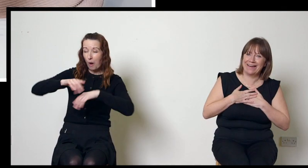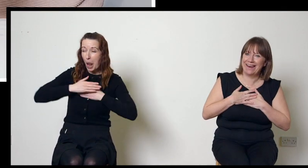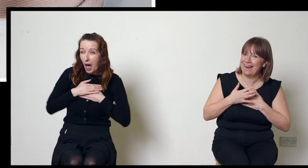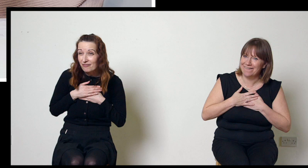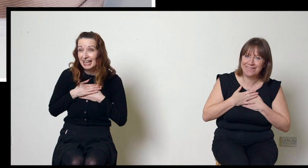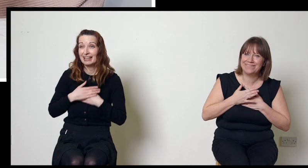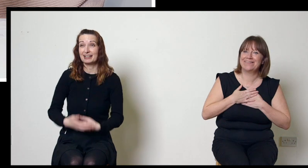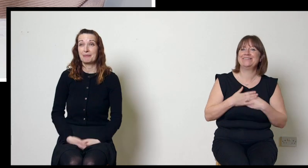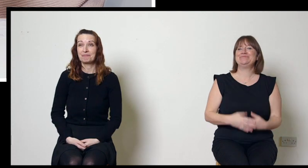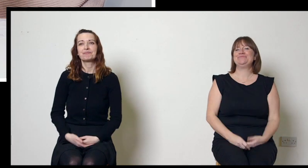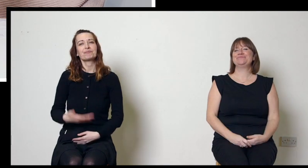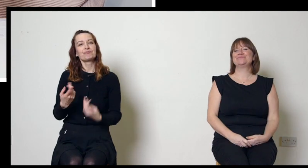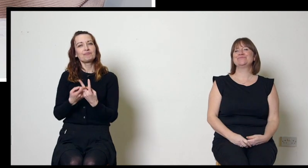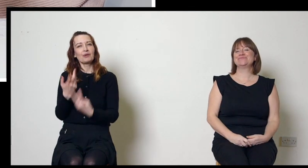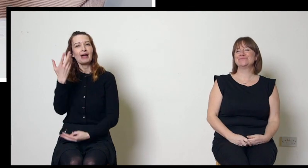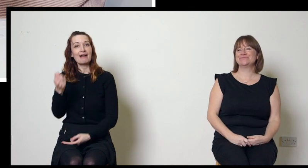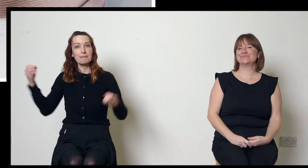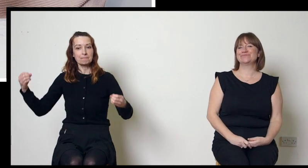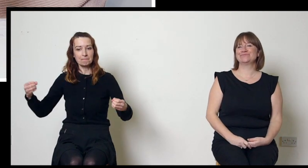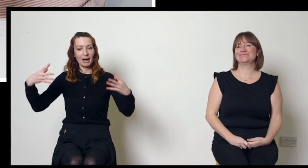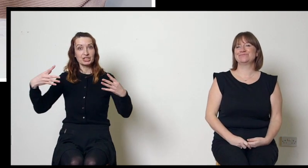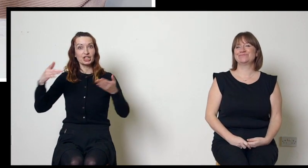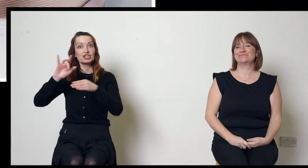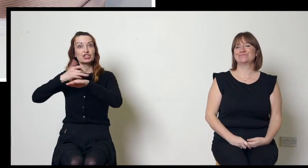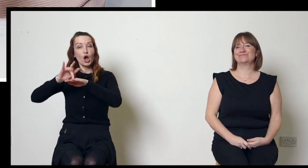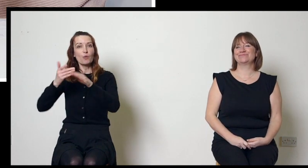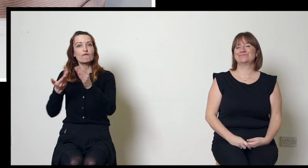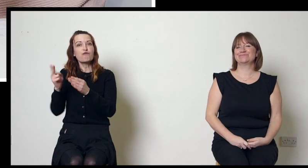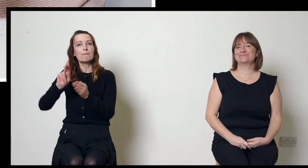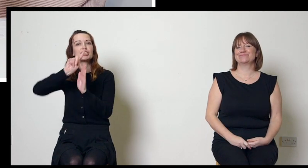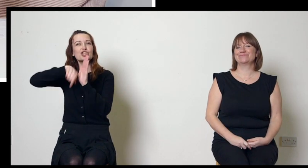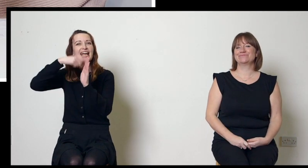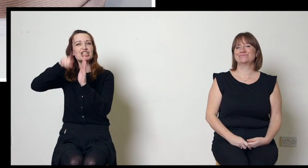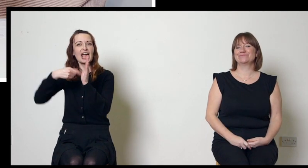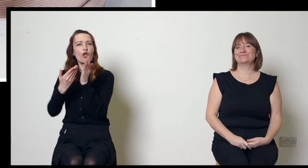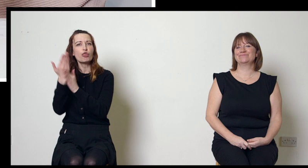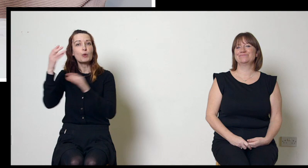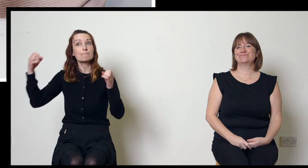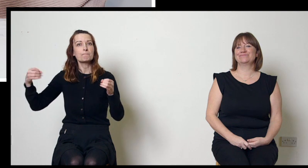And then we've also got a magic show with JJ from Magic Touch, which hopefully will be coming up by the end of February.